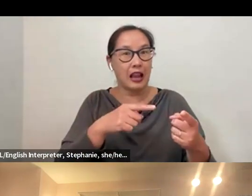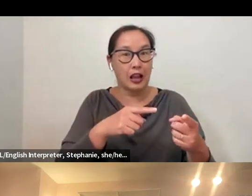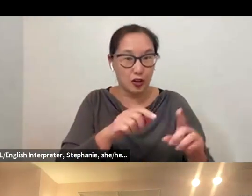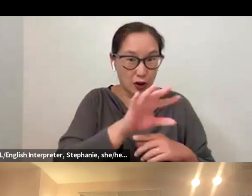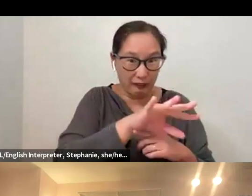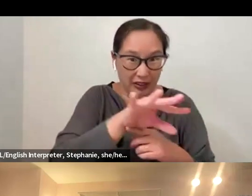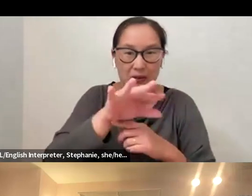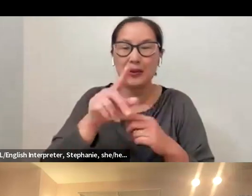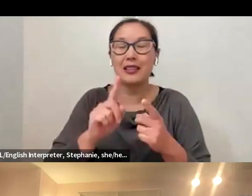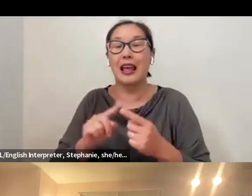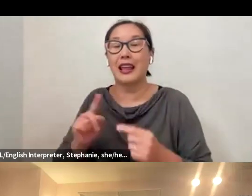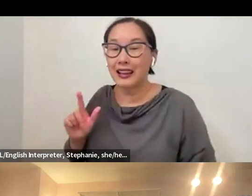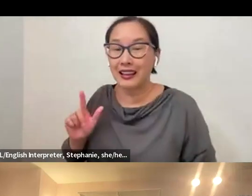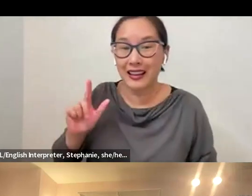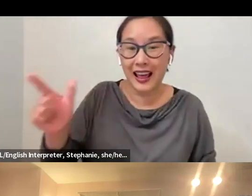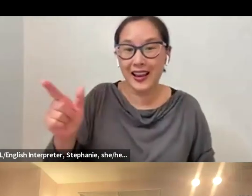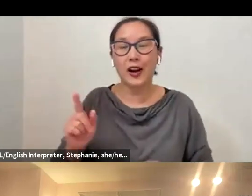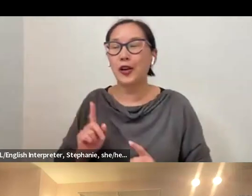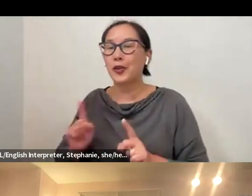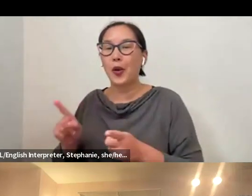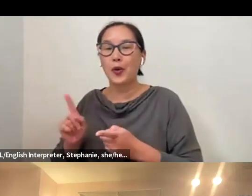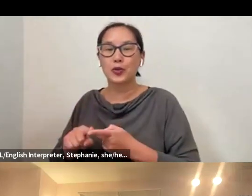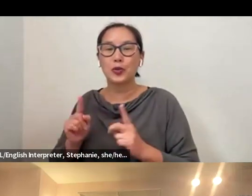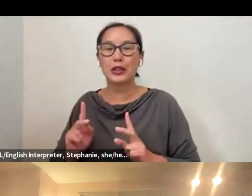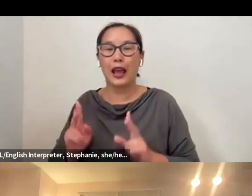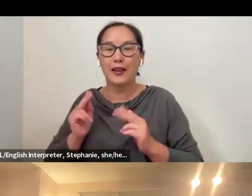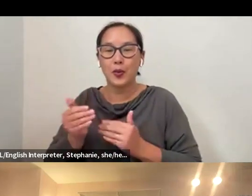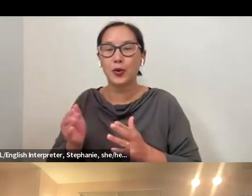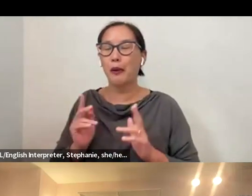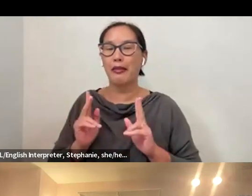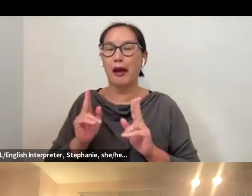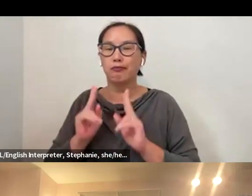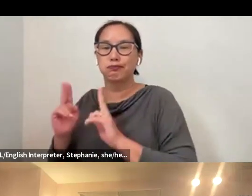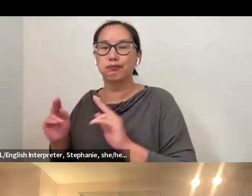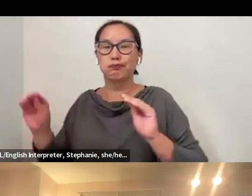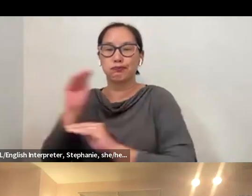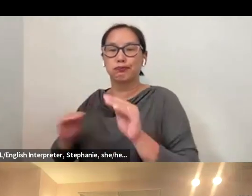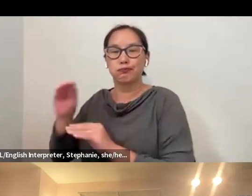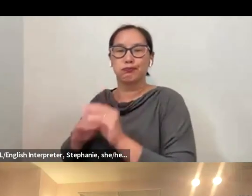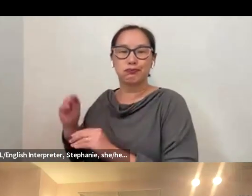So that's the beauty of cinema verité is I had so much footage,